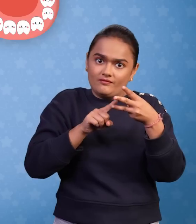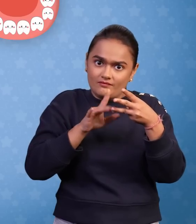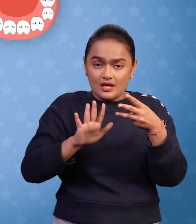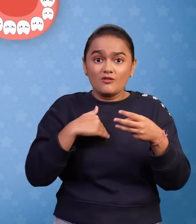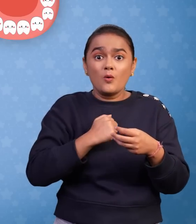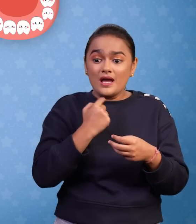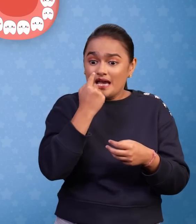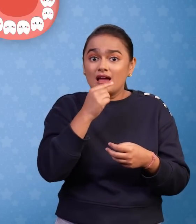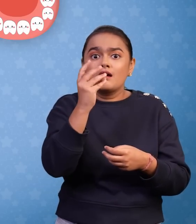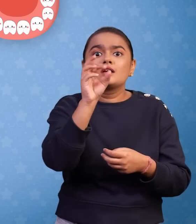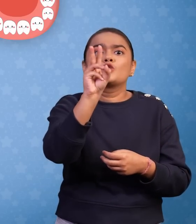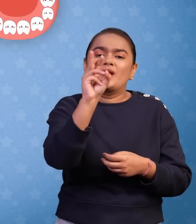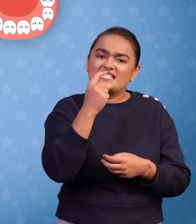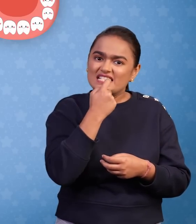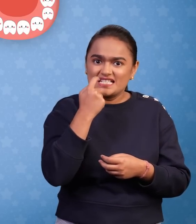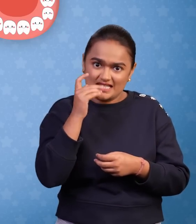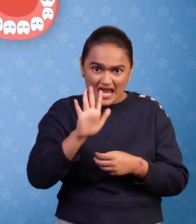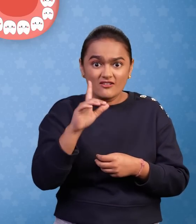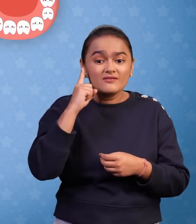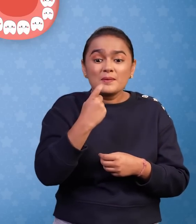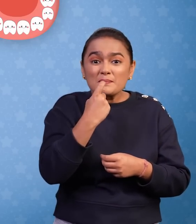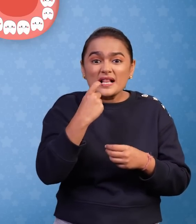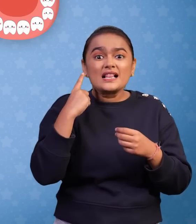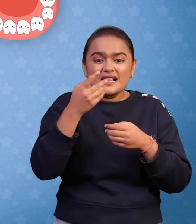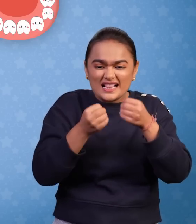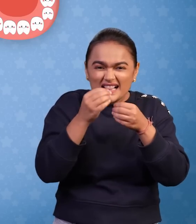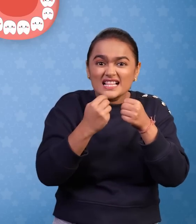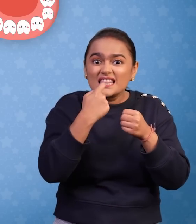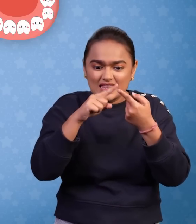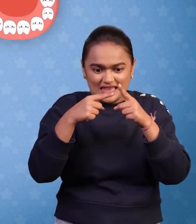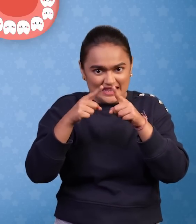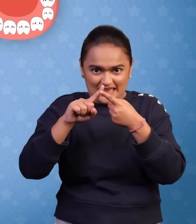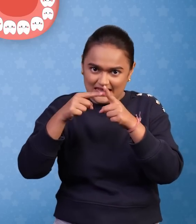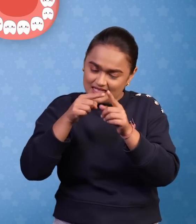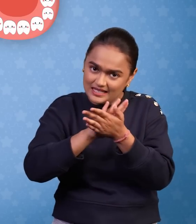There are 20 milk teeth in our mouth. They emerge between 6 months and 2 years of age.